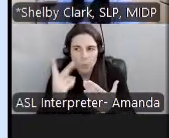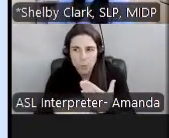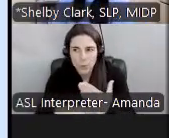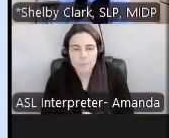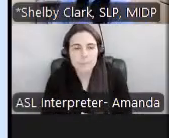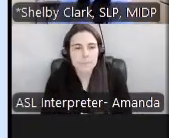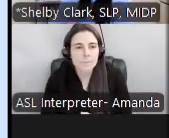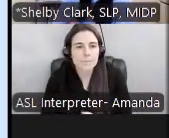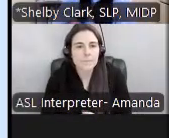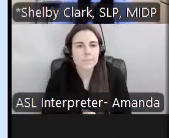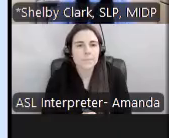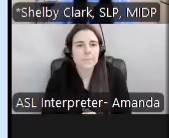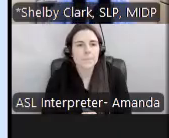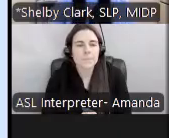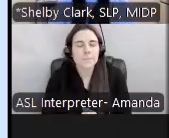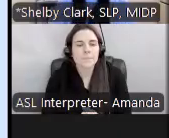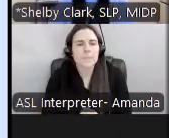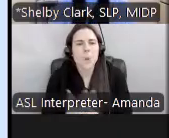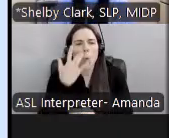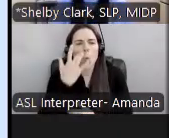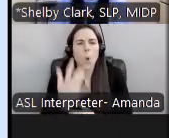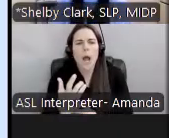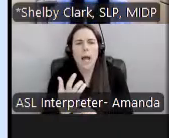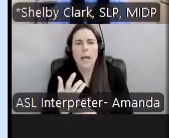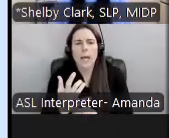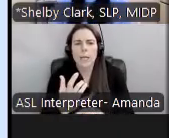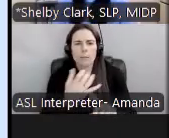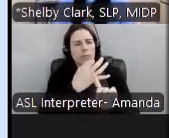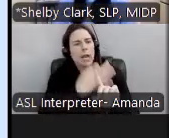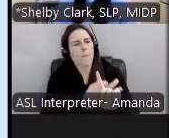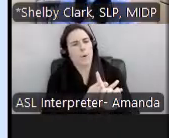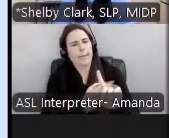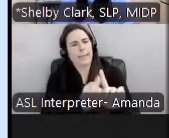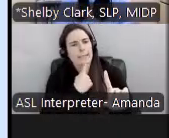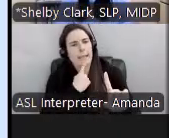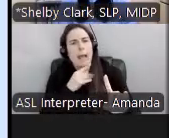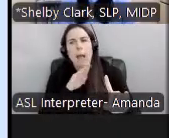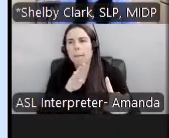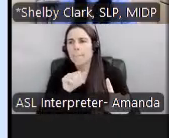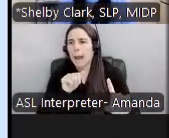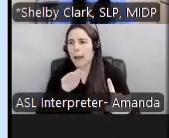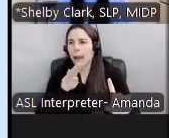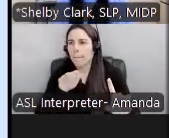Okay, so why does a nine month old say ba, ba, ba. Before they